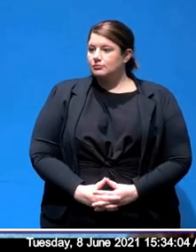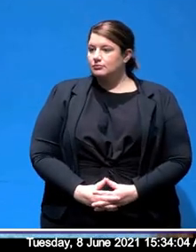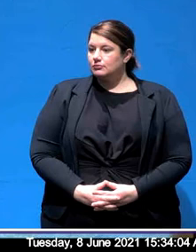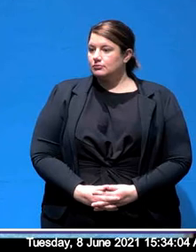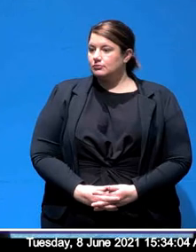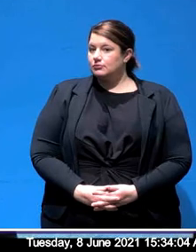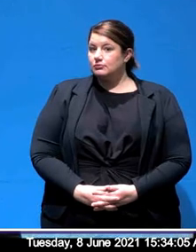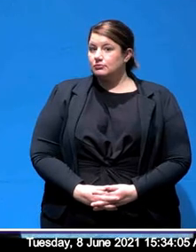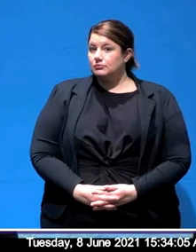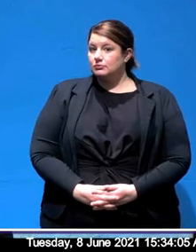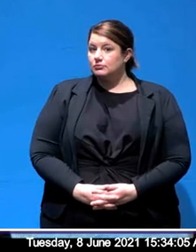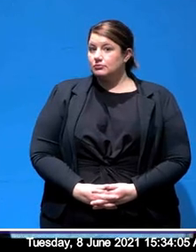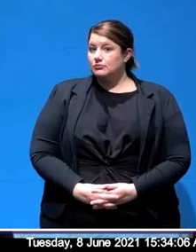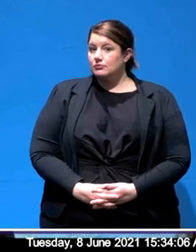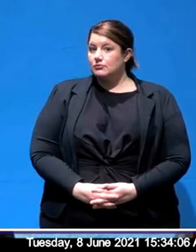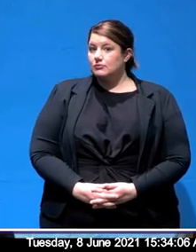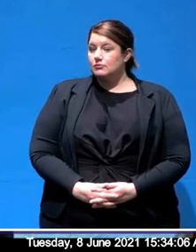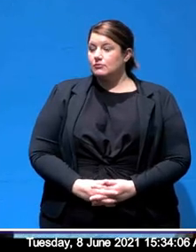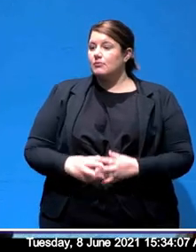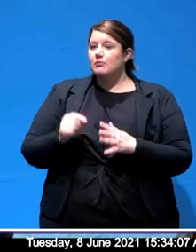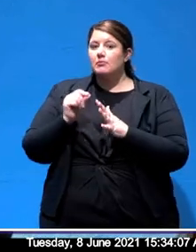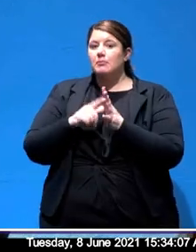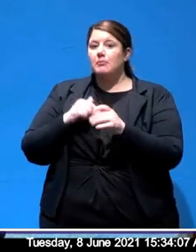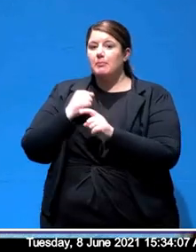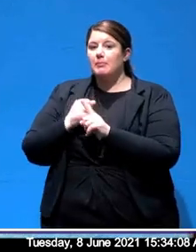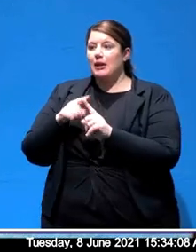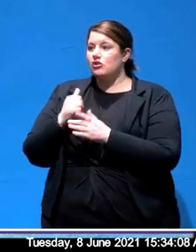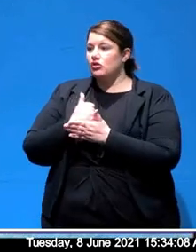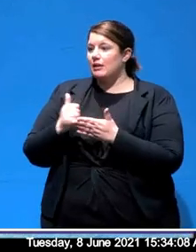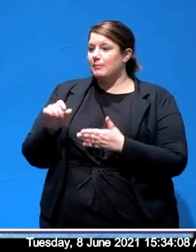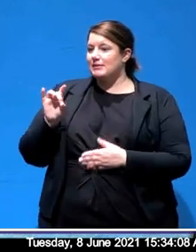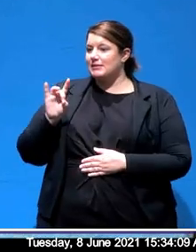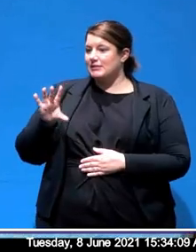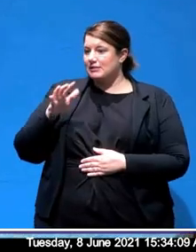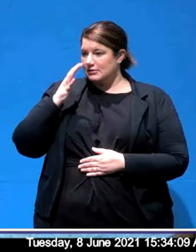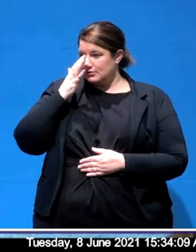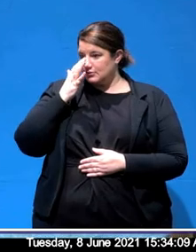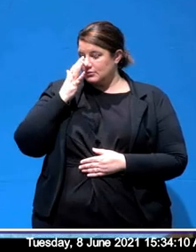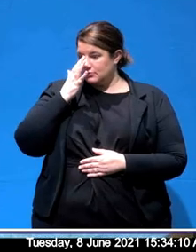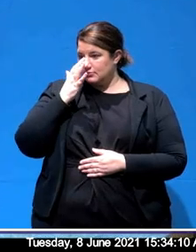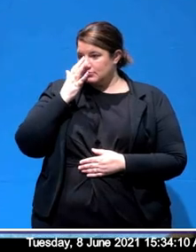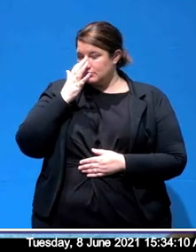I'm sorry, I said page 20. I think I meant page 10. I'm still on page 1. It's coming.